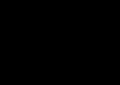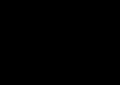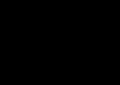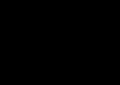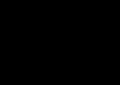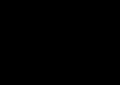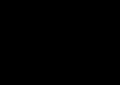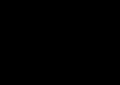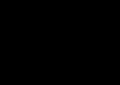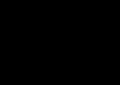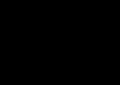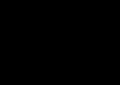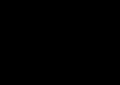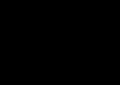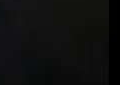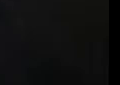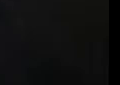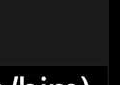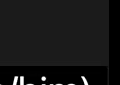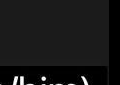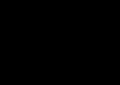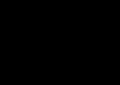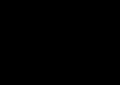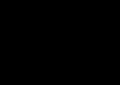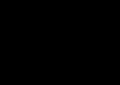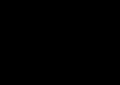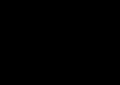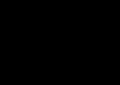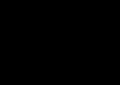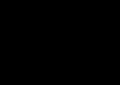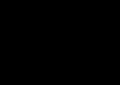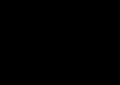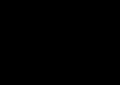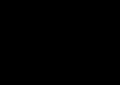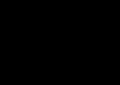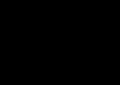think Andrea, you can answer people's questions if you feel like it.